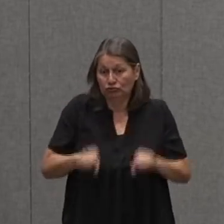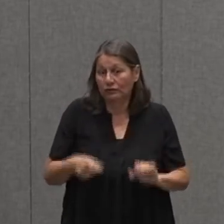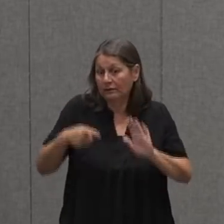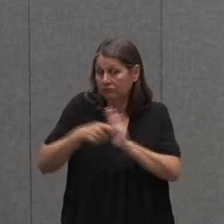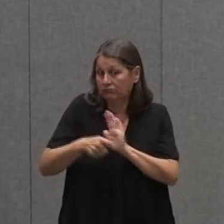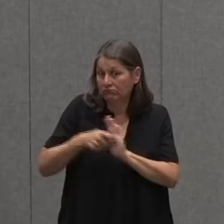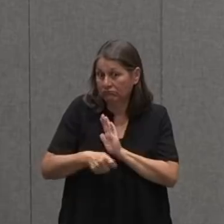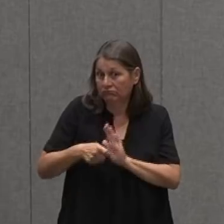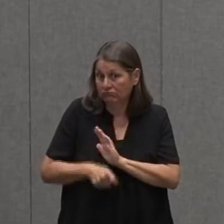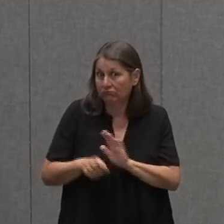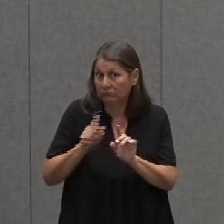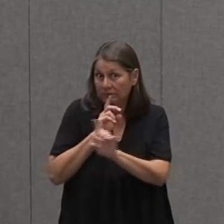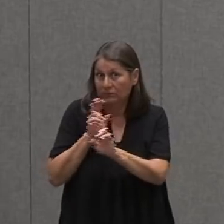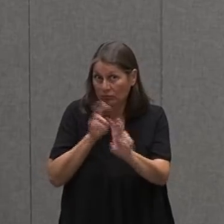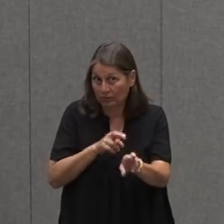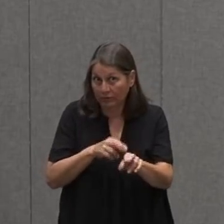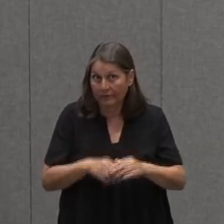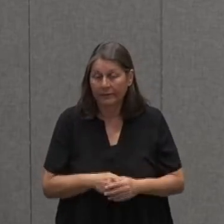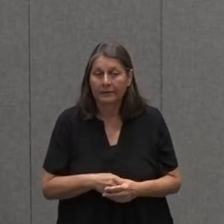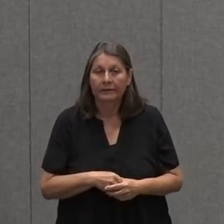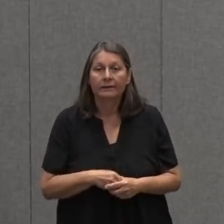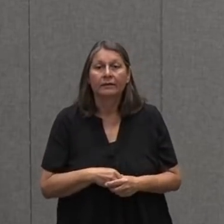and revisit our checklist.